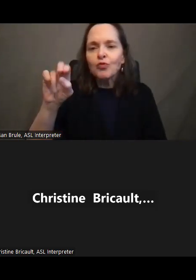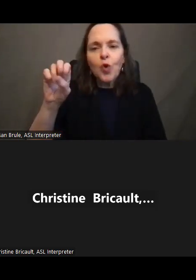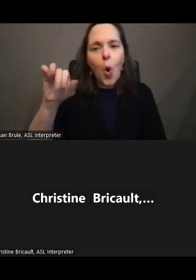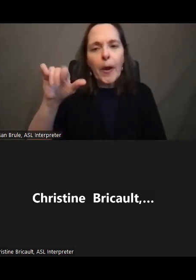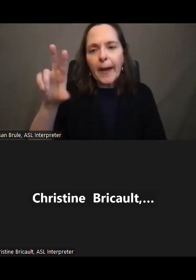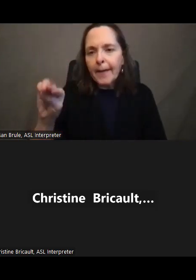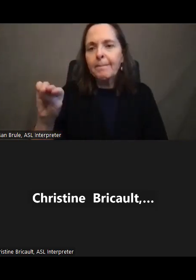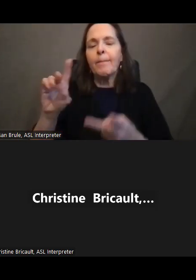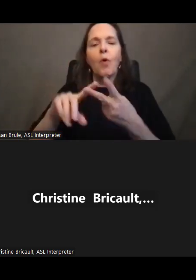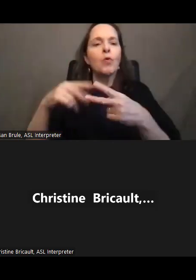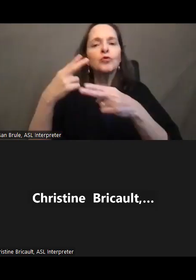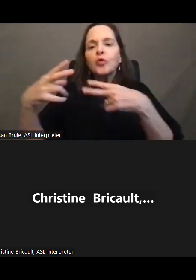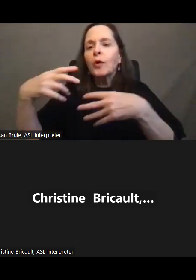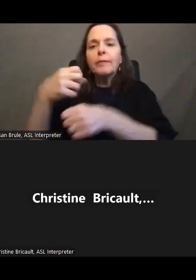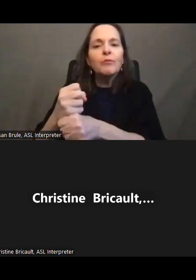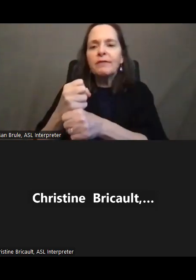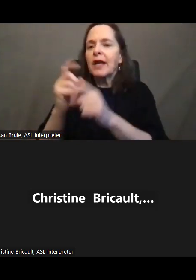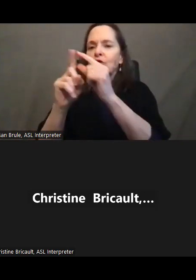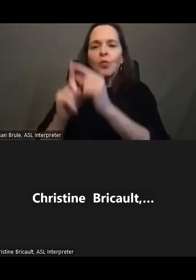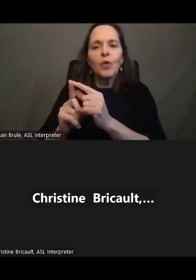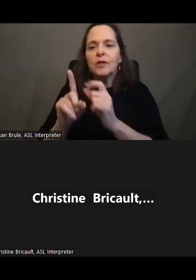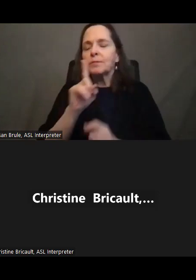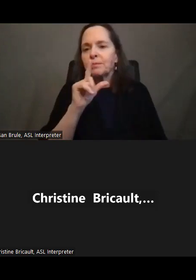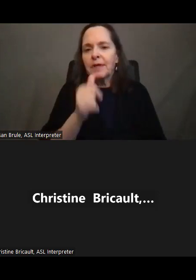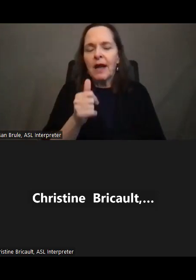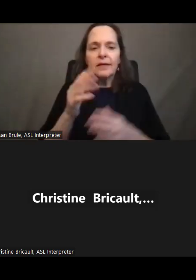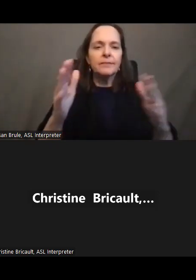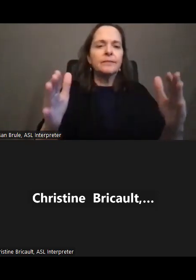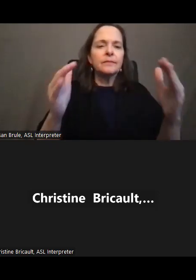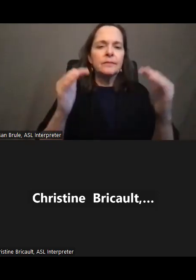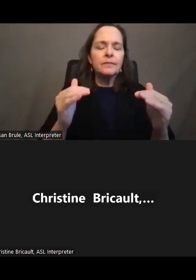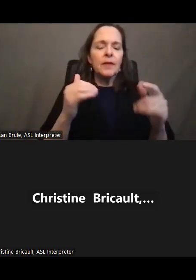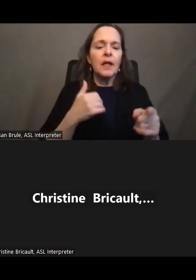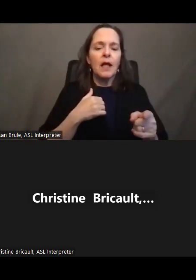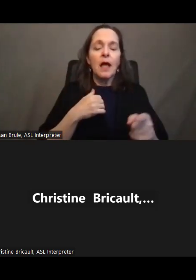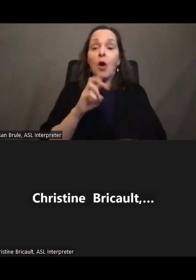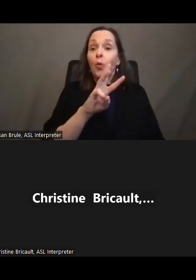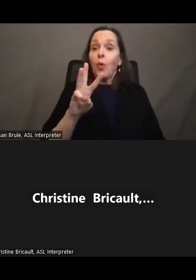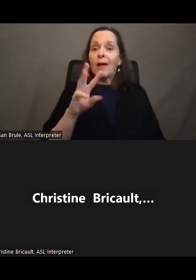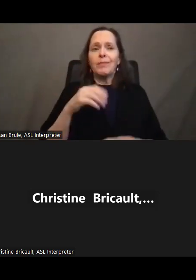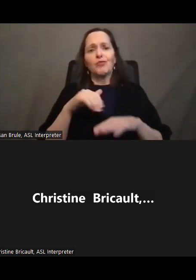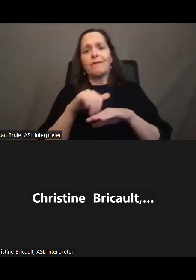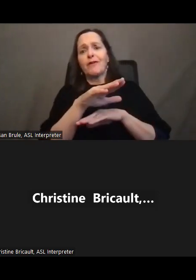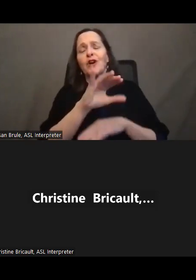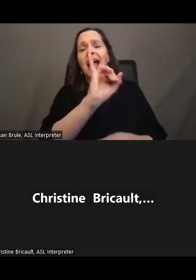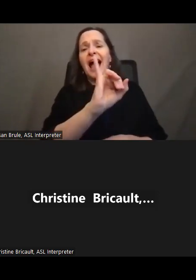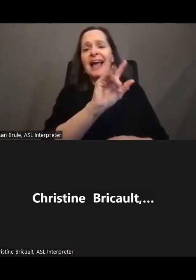Anything else, Lilia? We have one more XHINLT. For websites, I would remember them to the IT administrator for some guidance, and I would find some